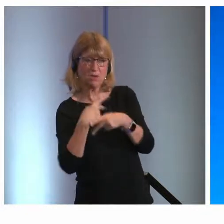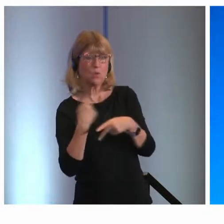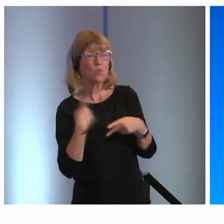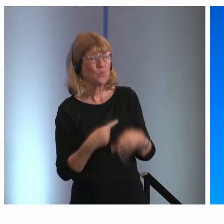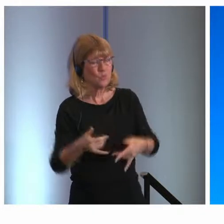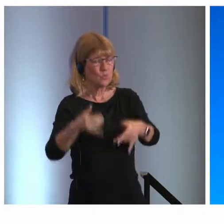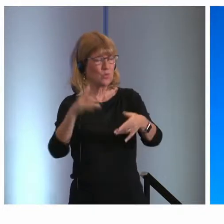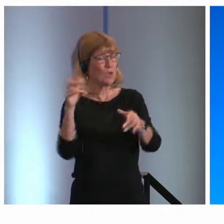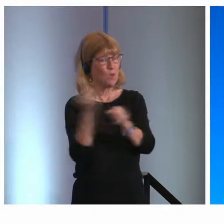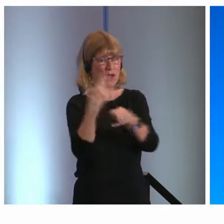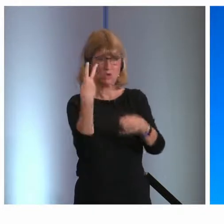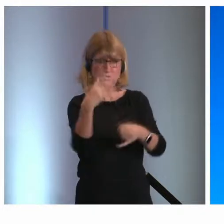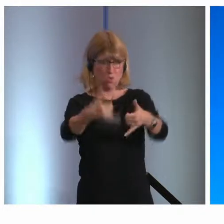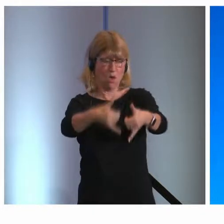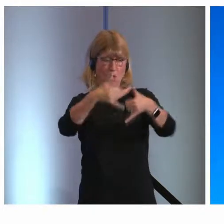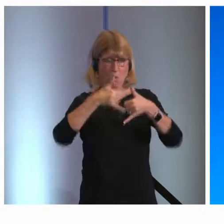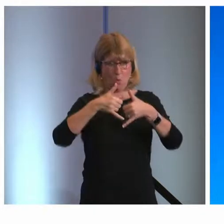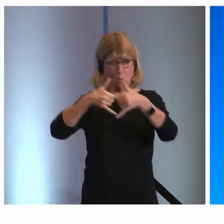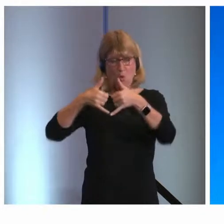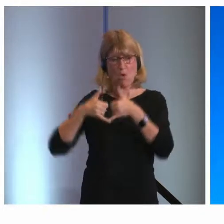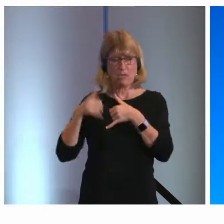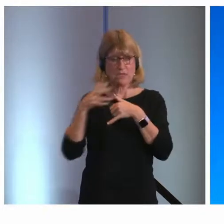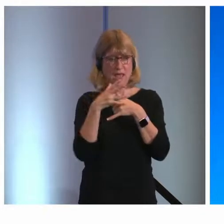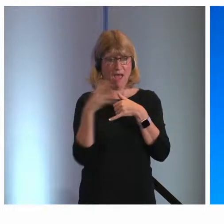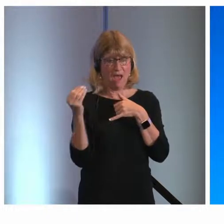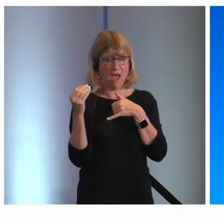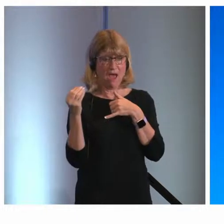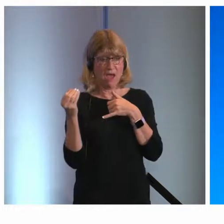build the database, and, at ADA lead-on productions we've won